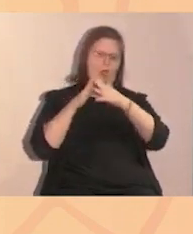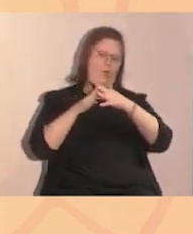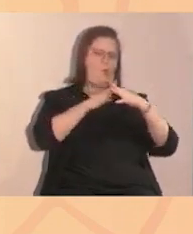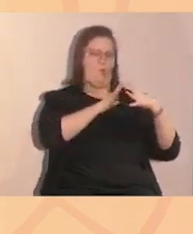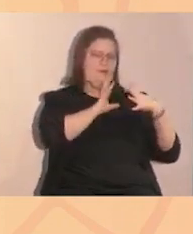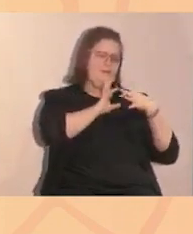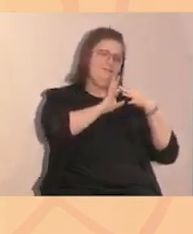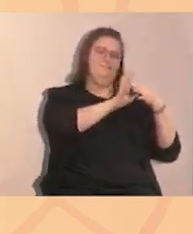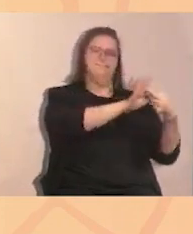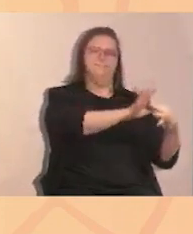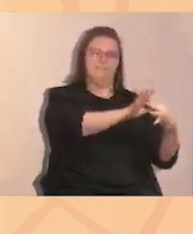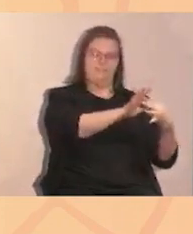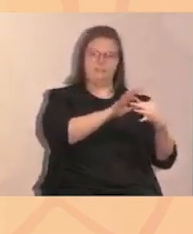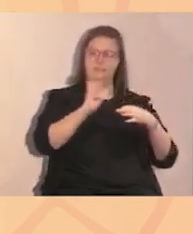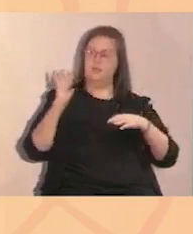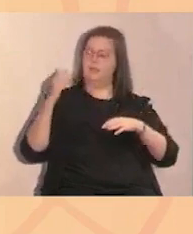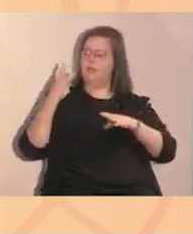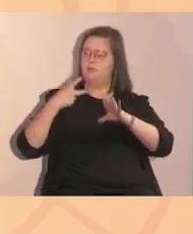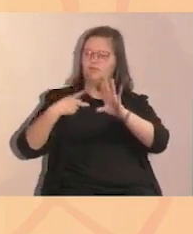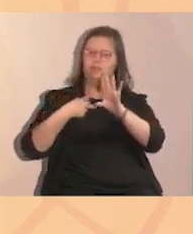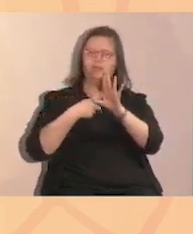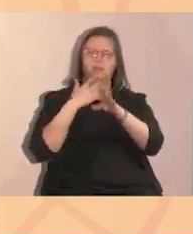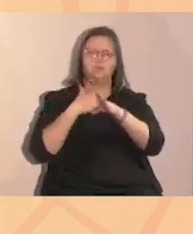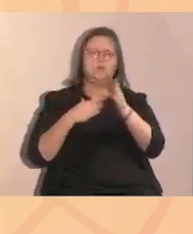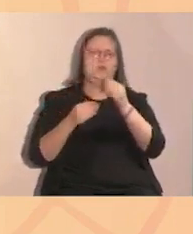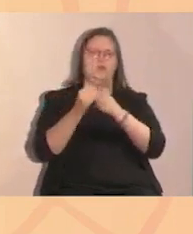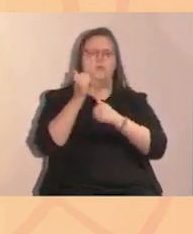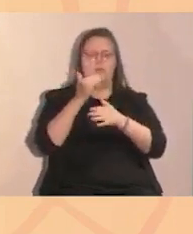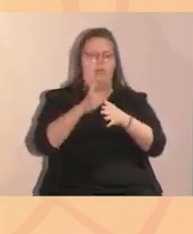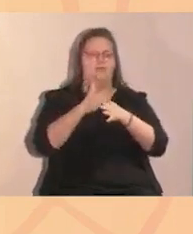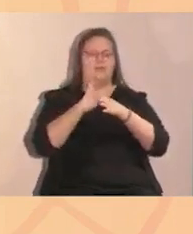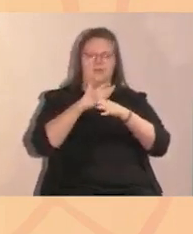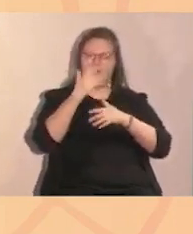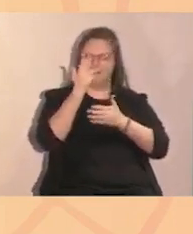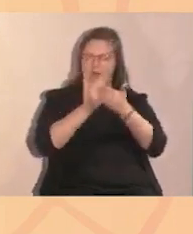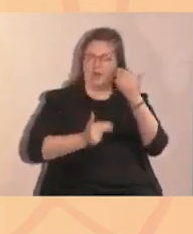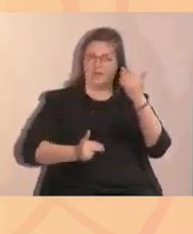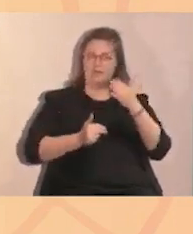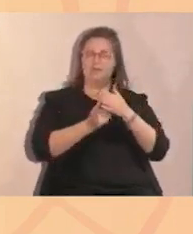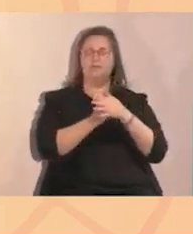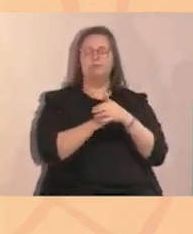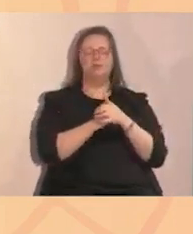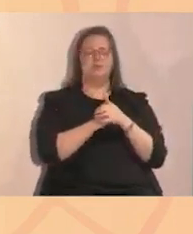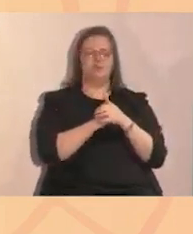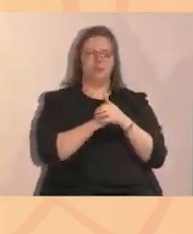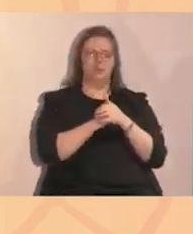I've spent the last 20 years working with Indigenous artists and have done a lot of things,